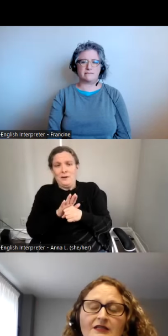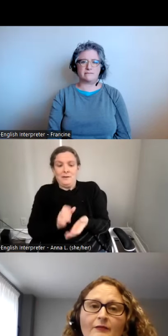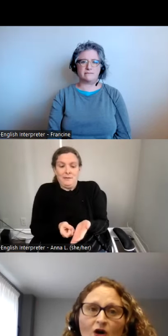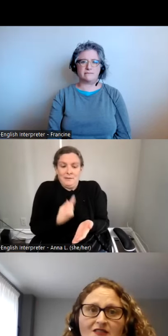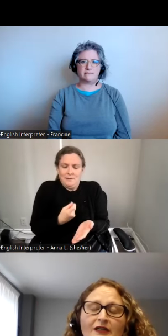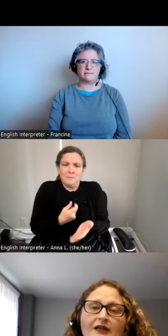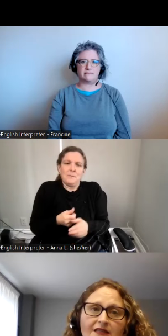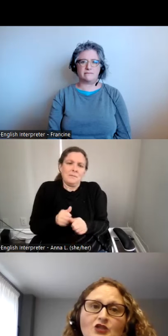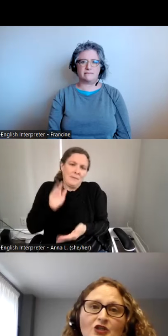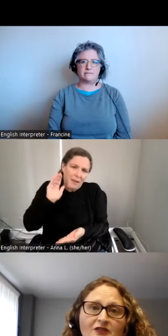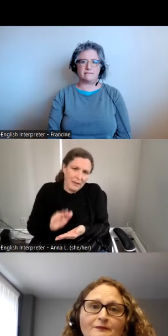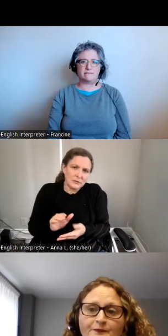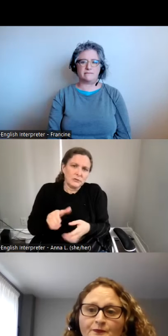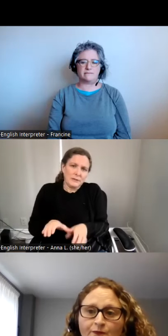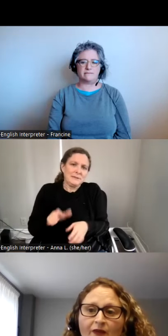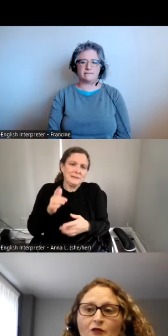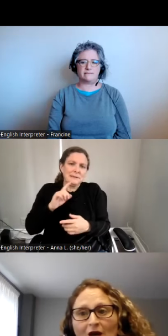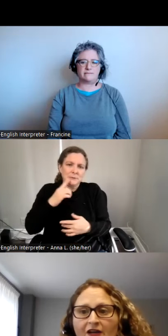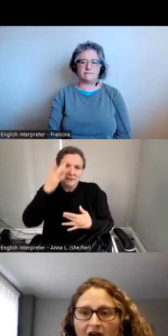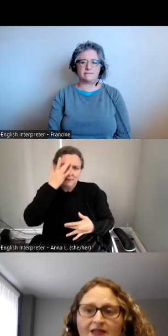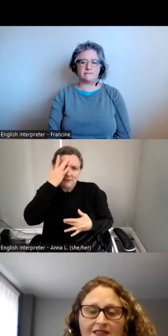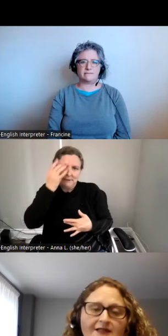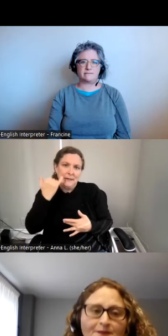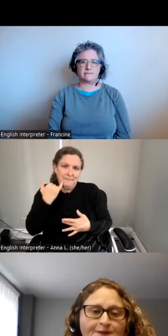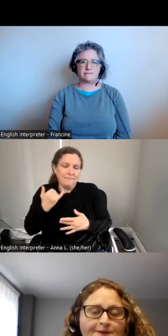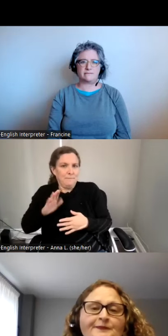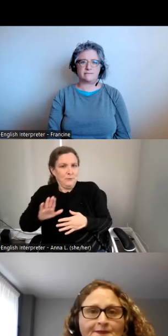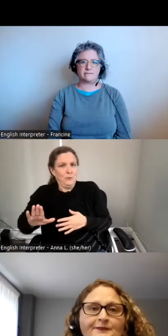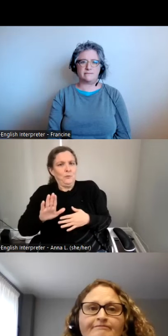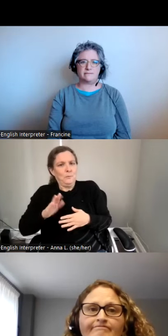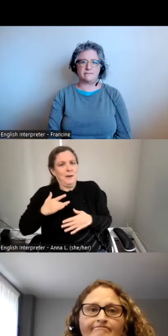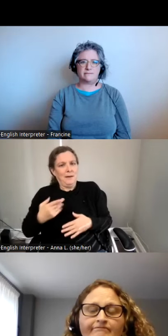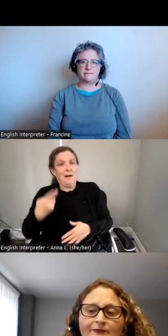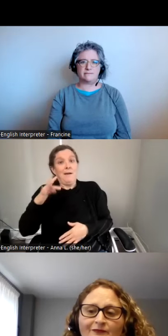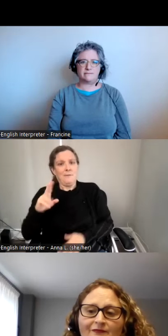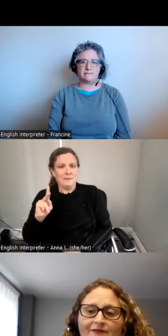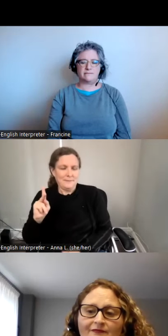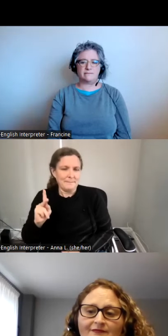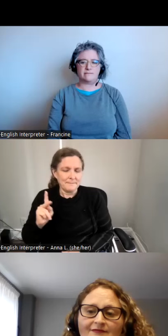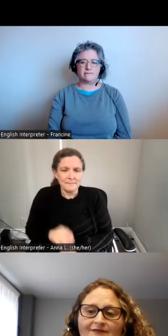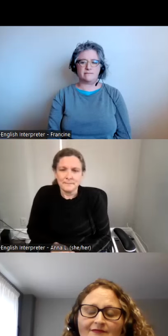record your medication, but it is a good drug at preventing, if you do get Covid, preventing severe disease and